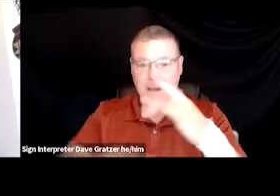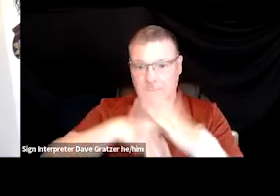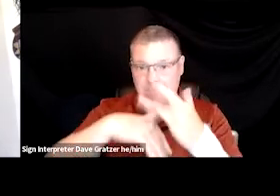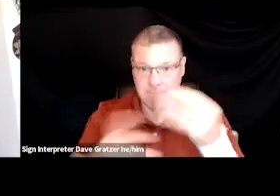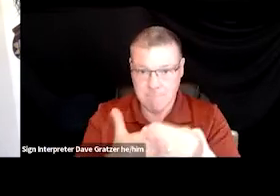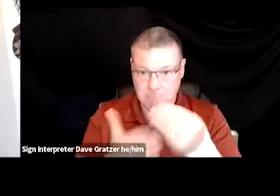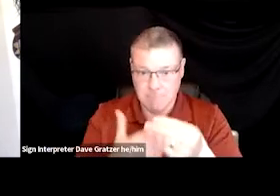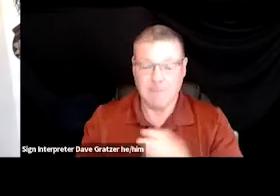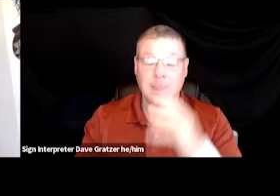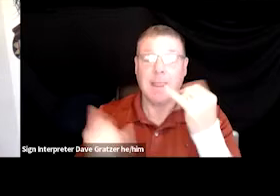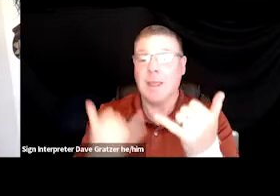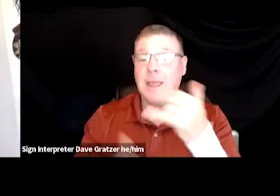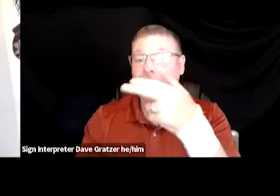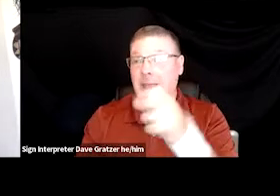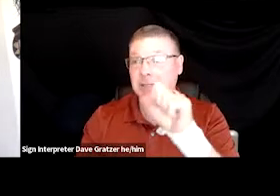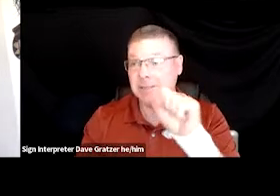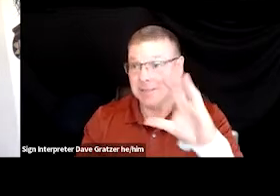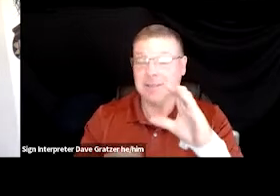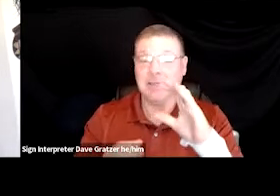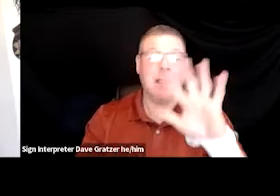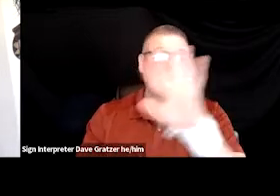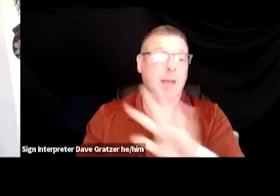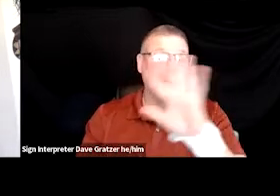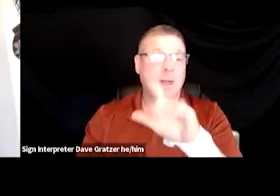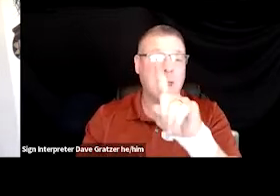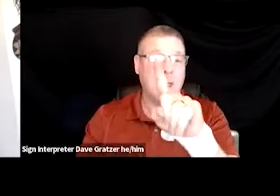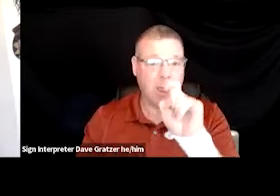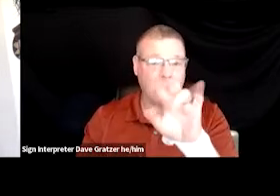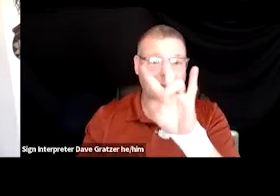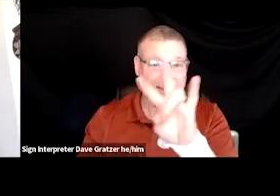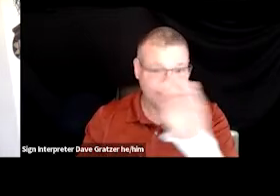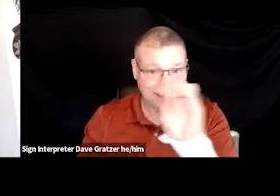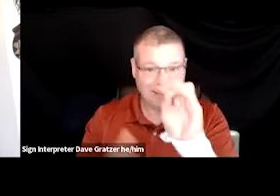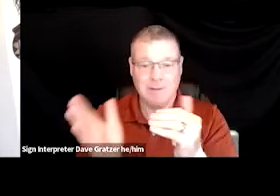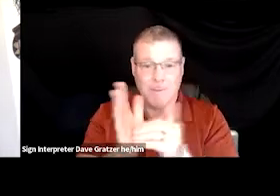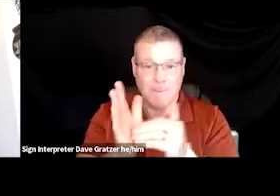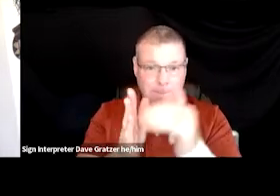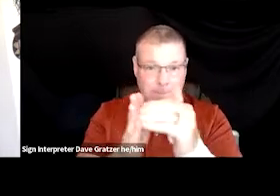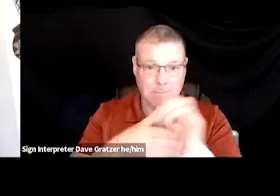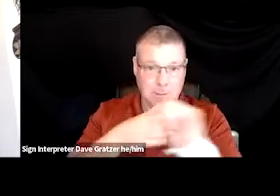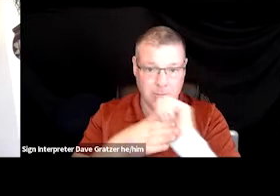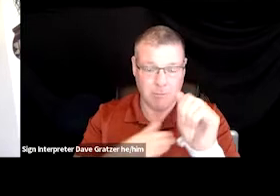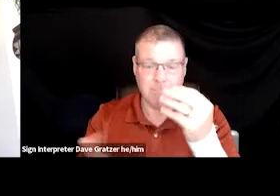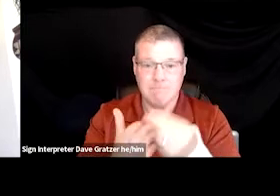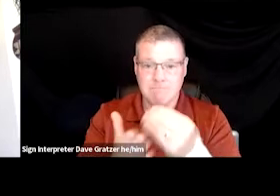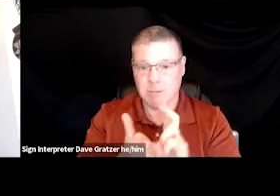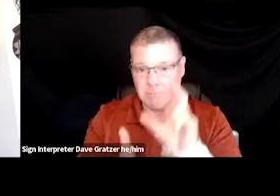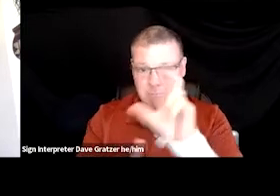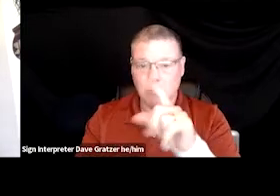Today HHSC allocates approximately $170 million in funding to the local authorities,